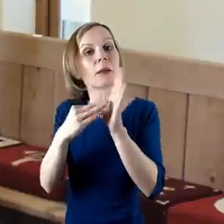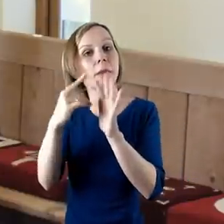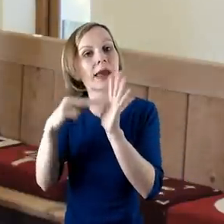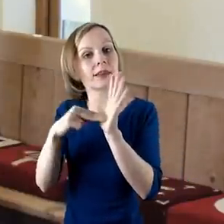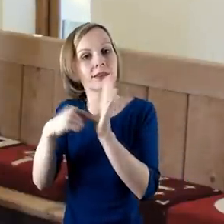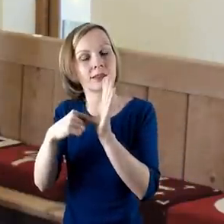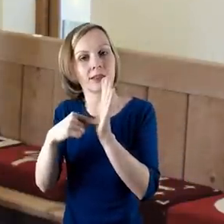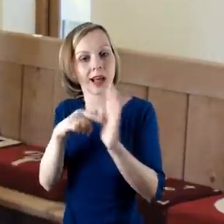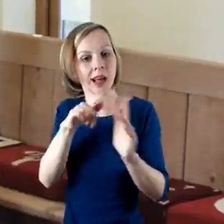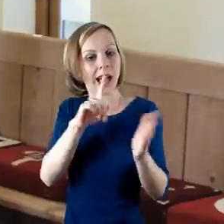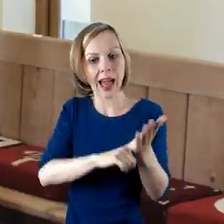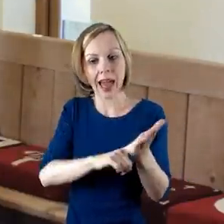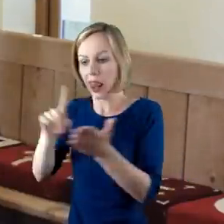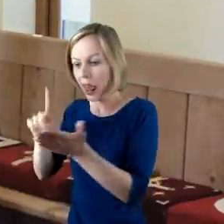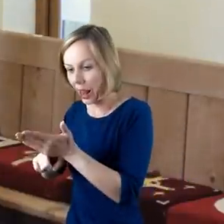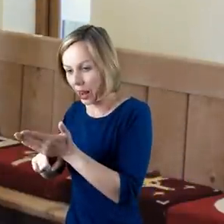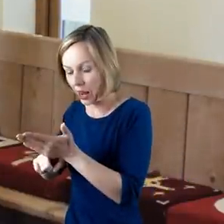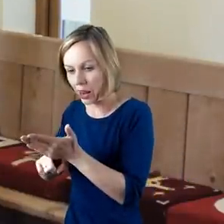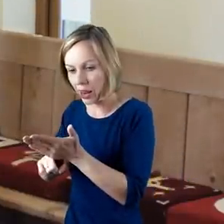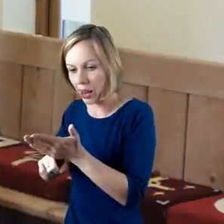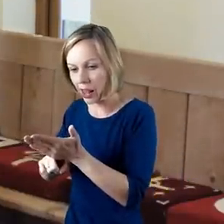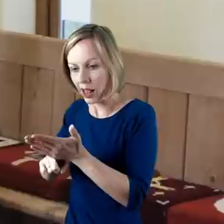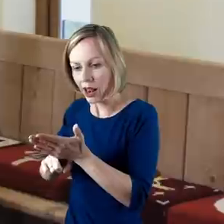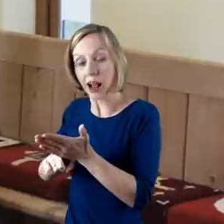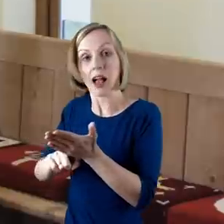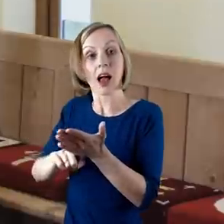Whereas tendons attach muscle to bone, which are not alike.